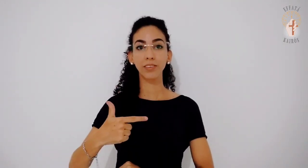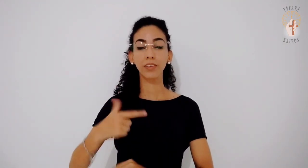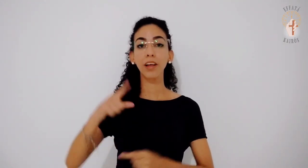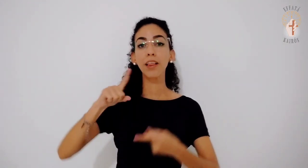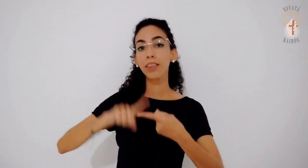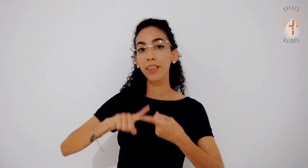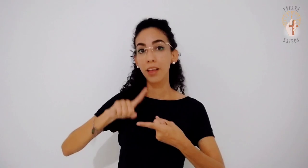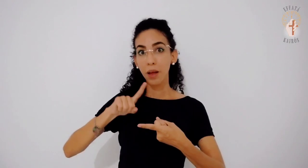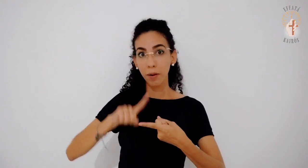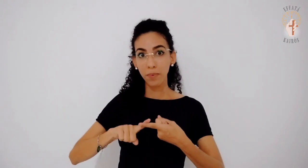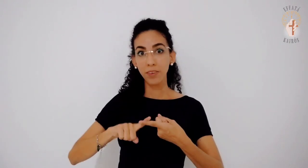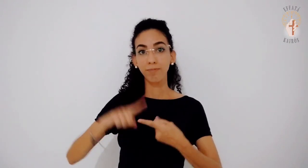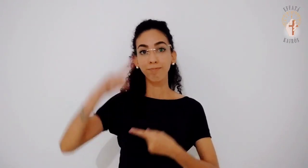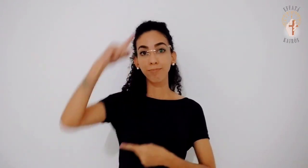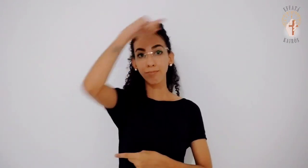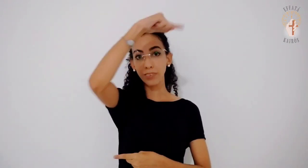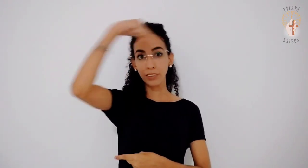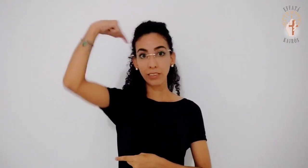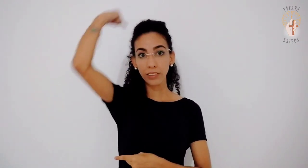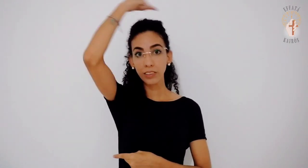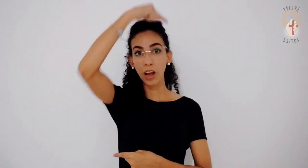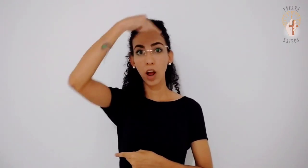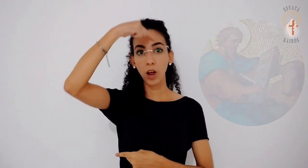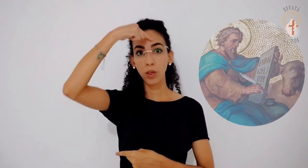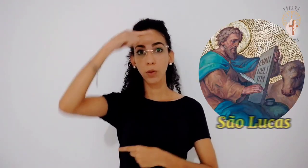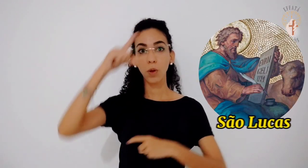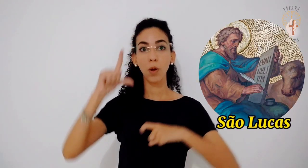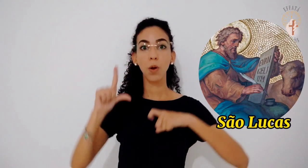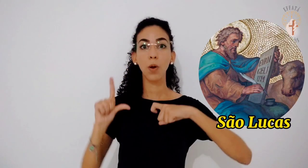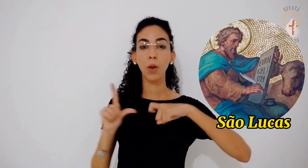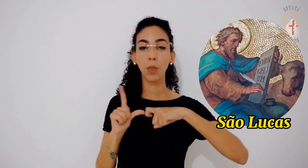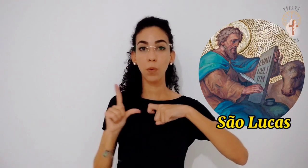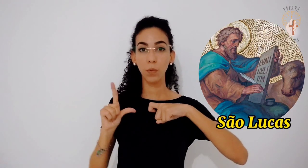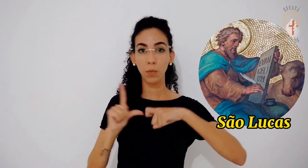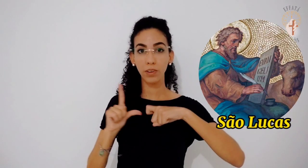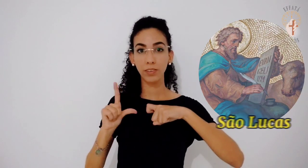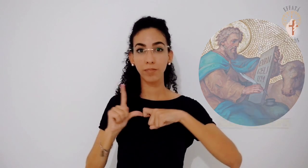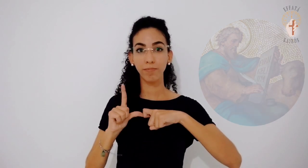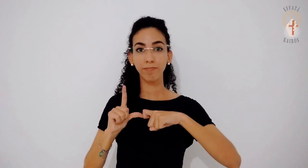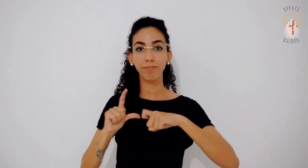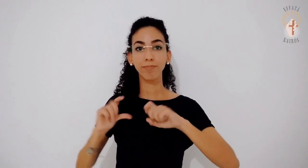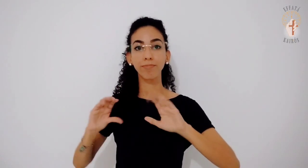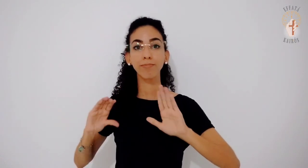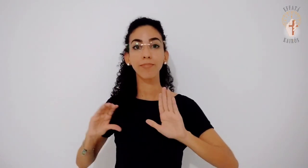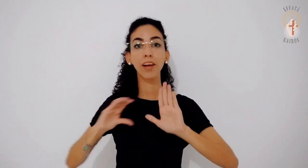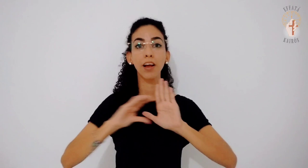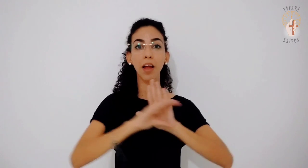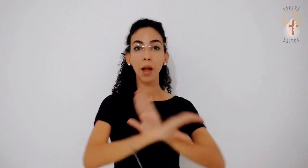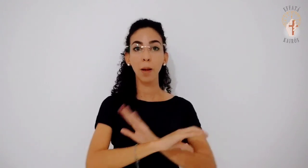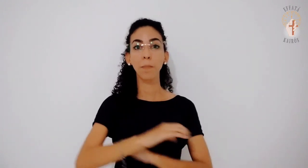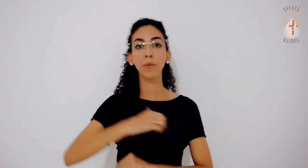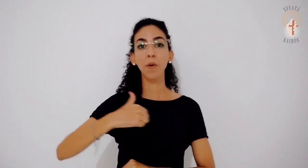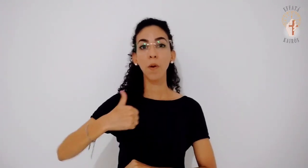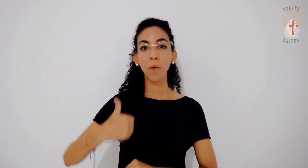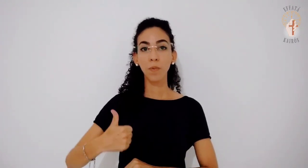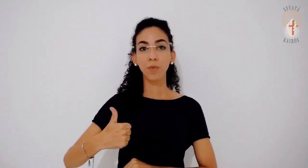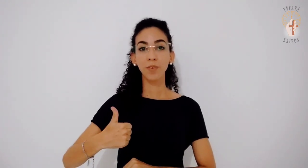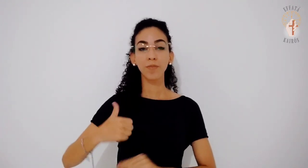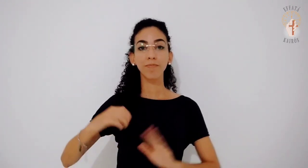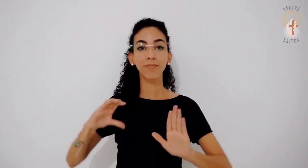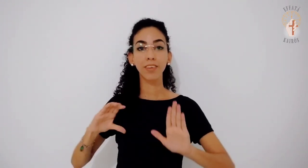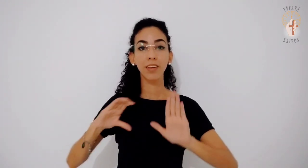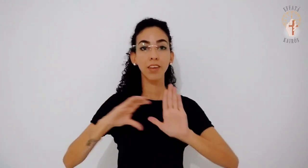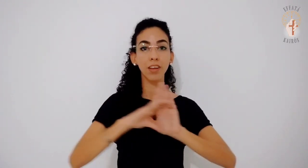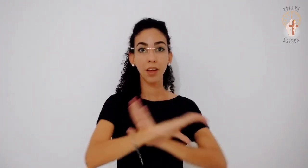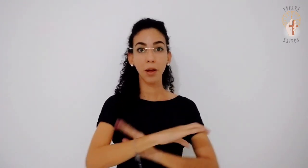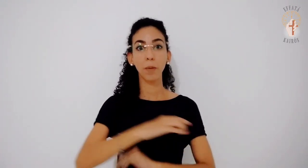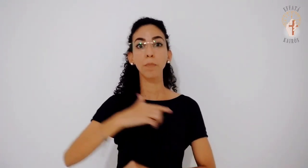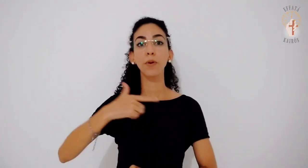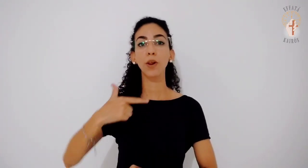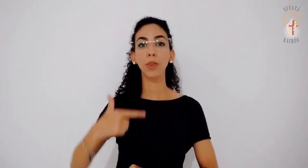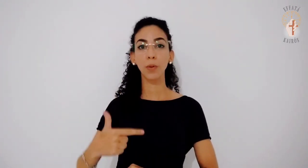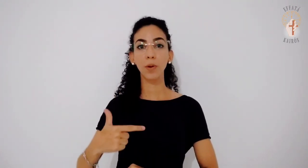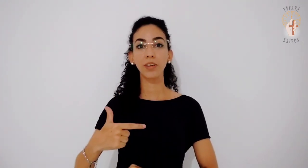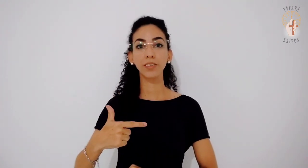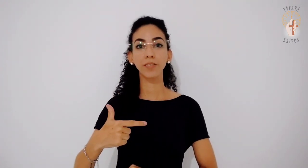and in St. Luke 1 and 2.